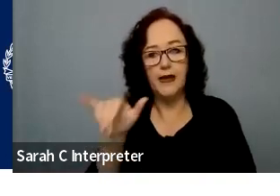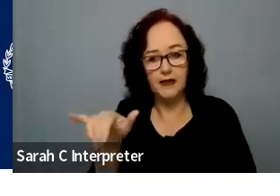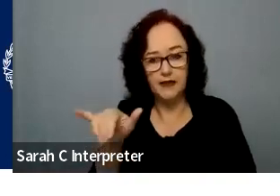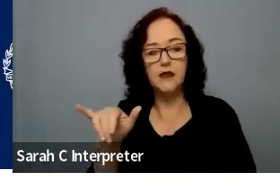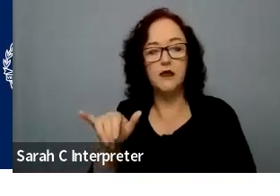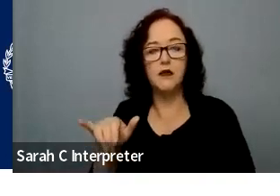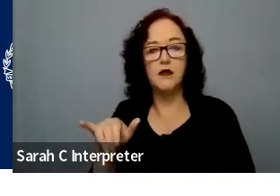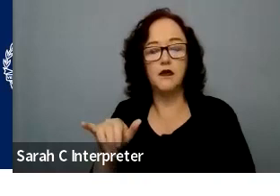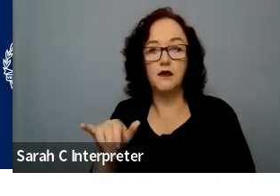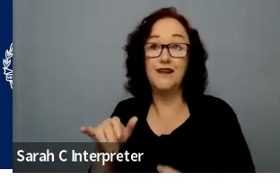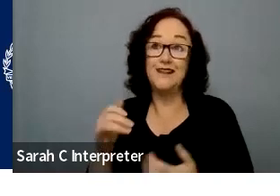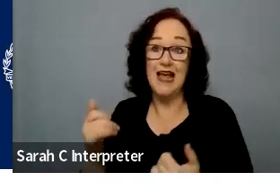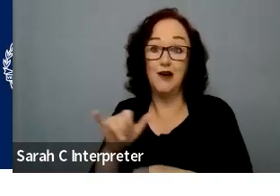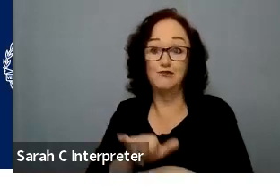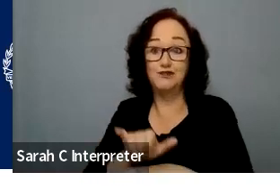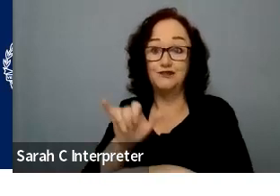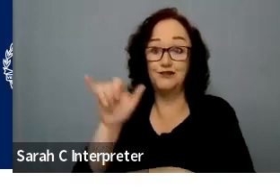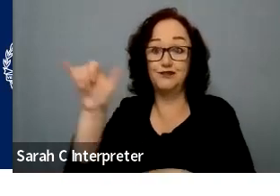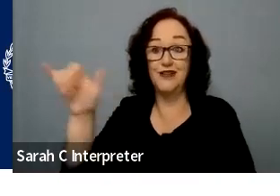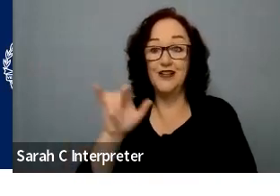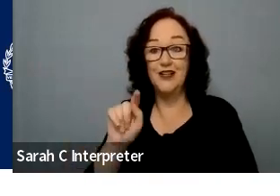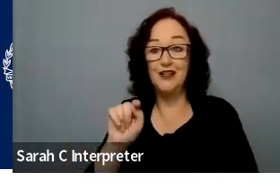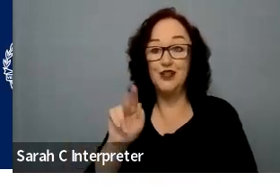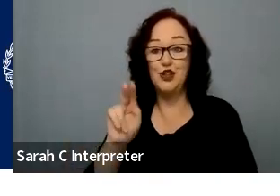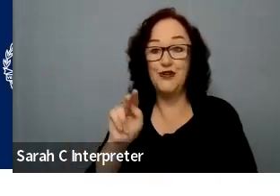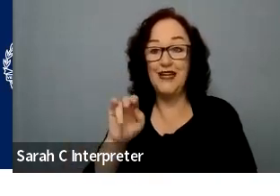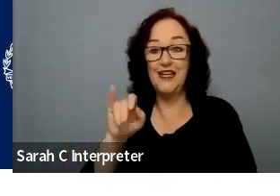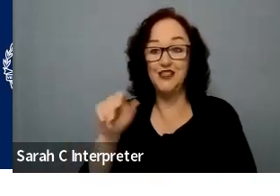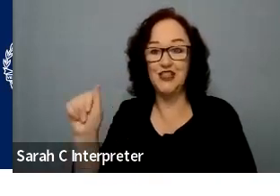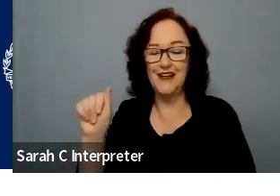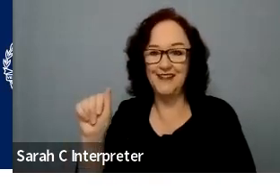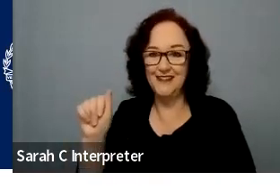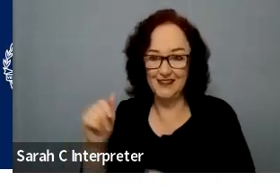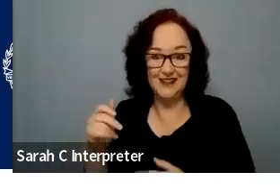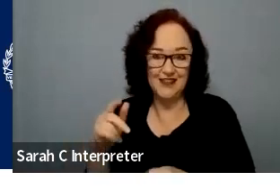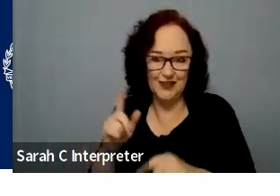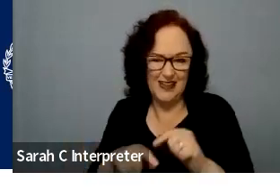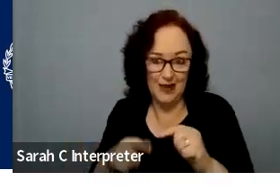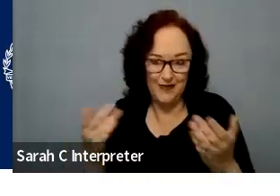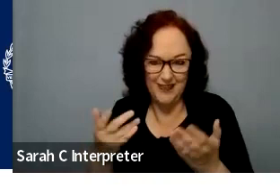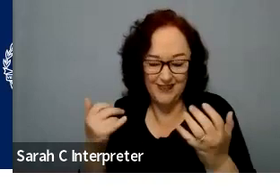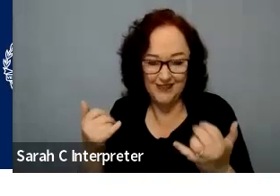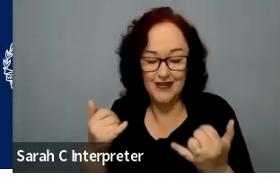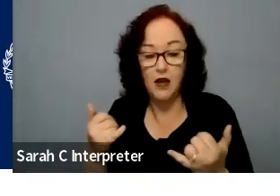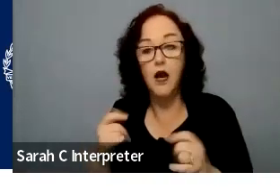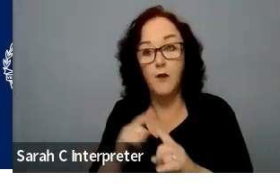to Tunisia at the moment, so she couldn't be here, but she has as an area of expertise simulation and